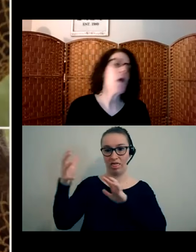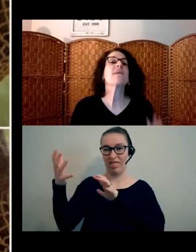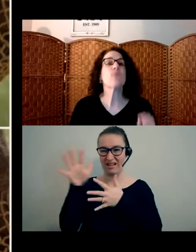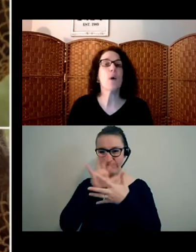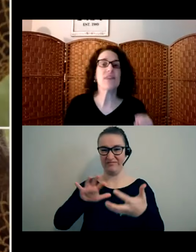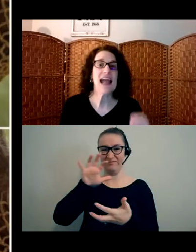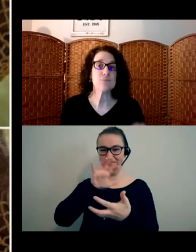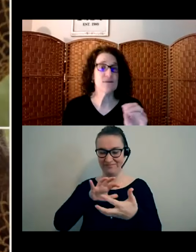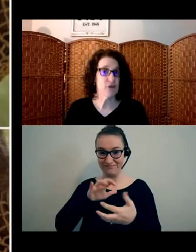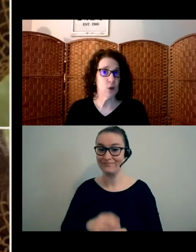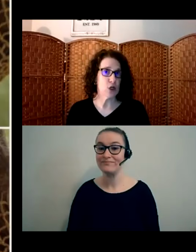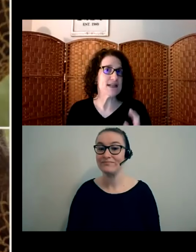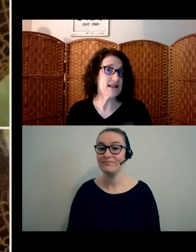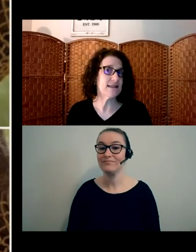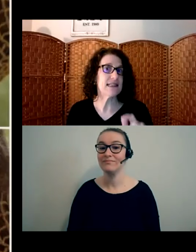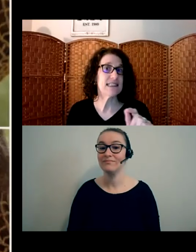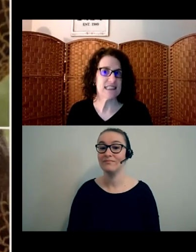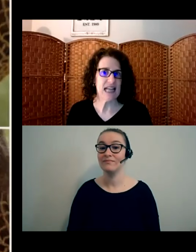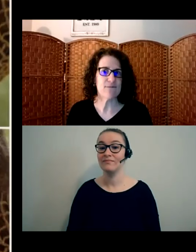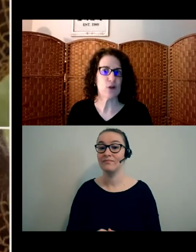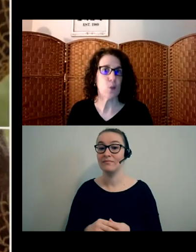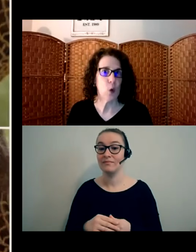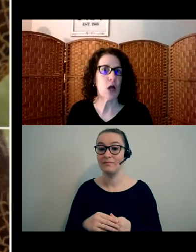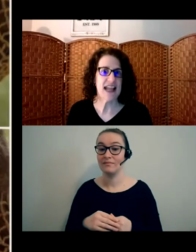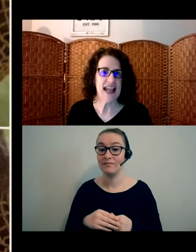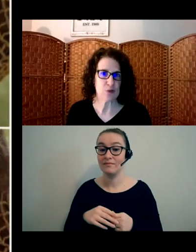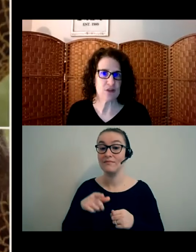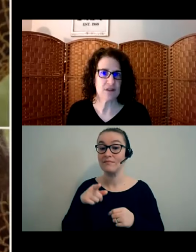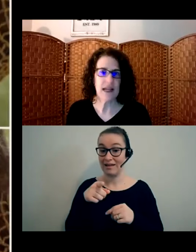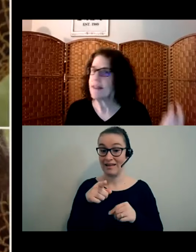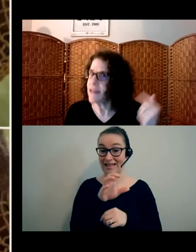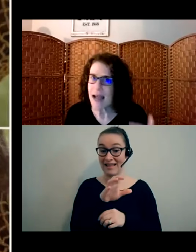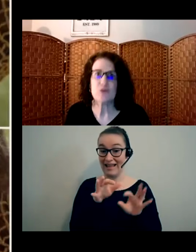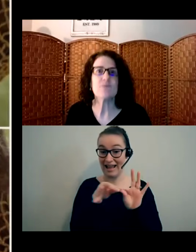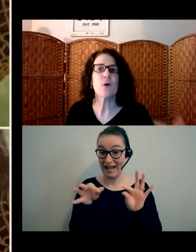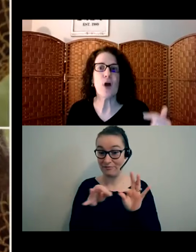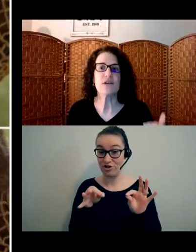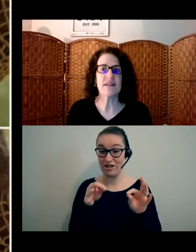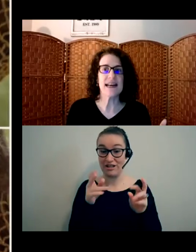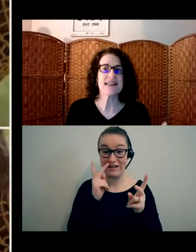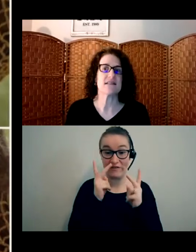Before the caption viewer can decipher the wrong captions, the captions move on to the next line.